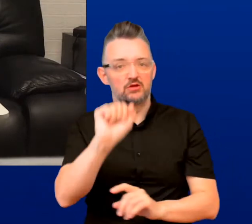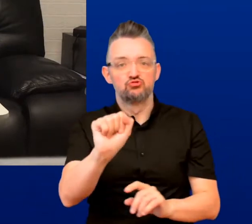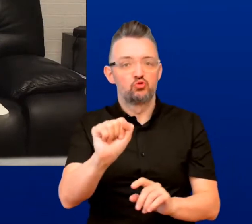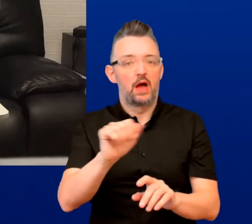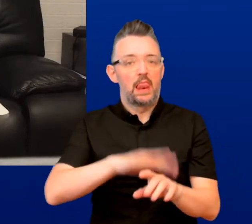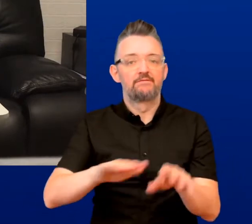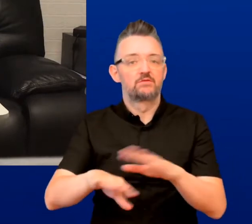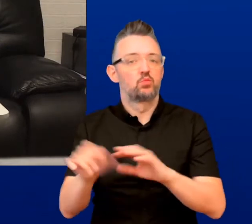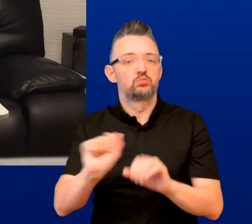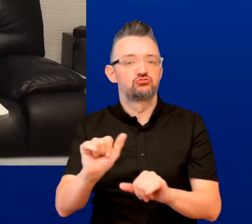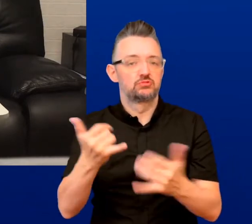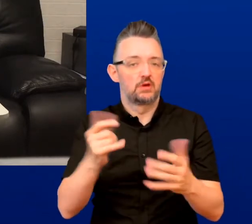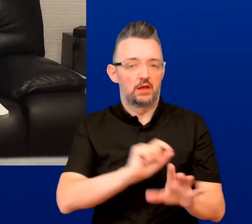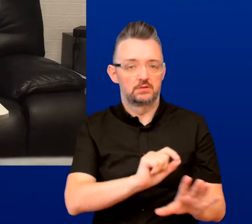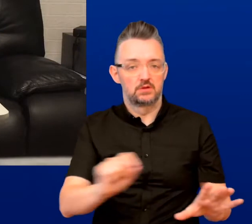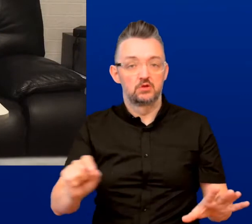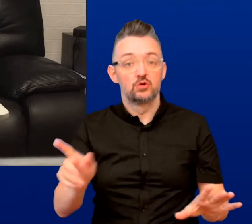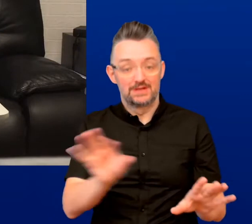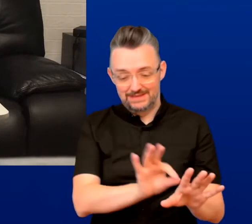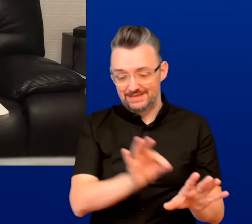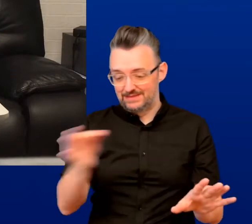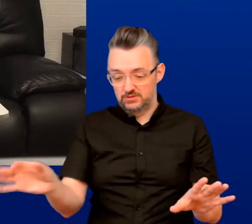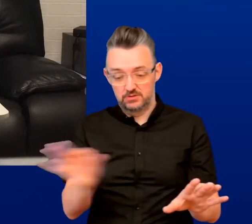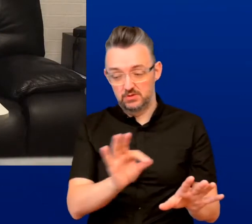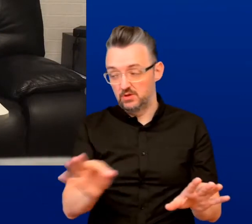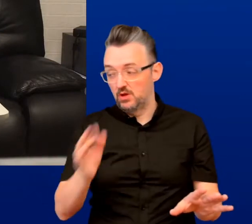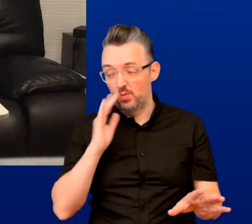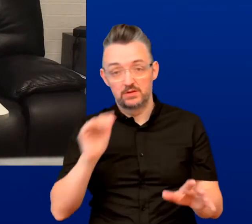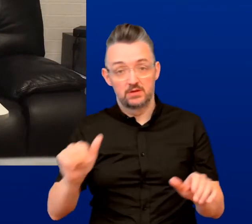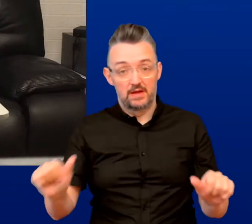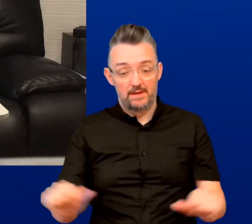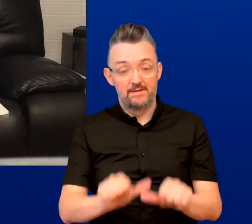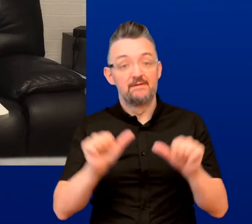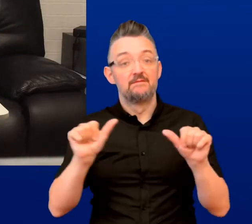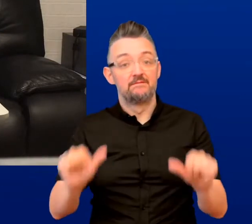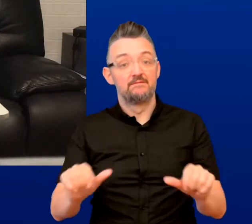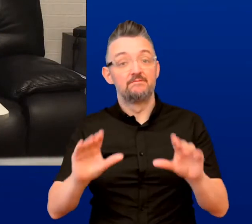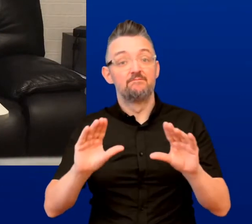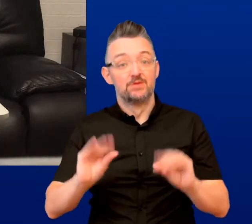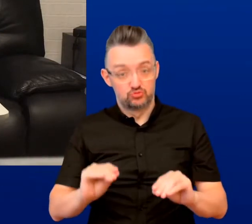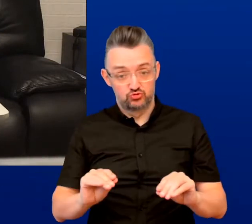When you have done that,